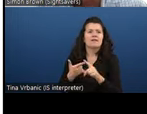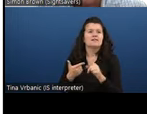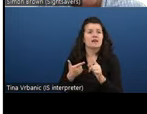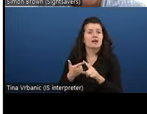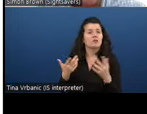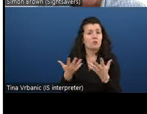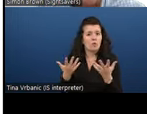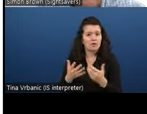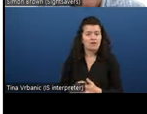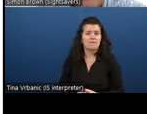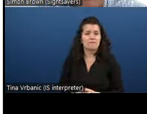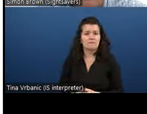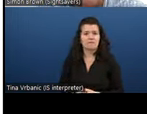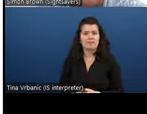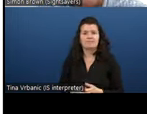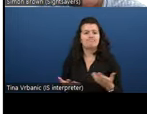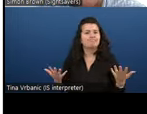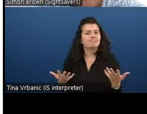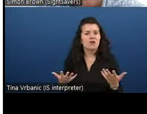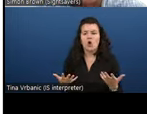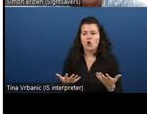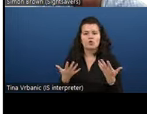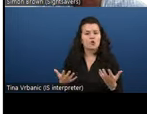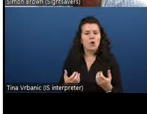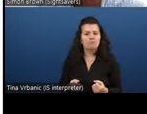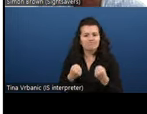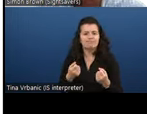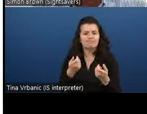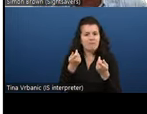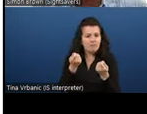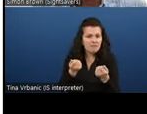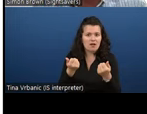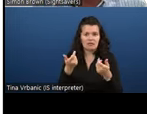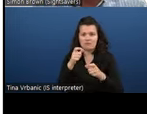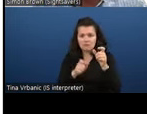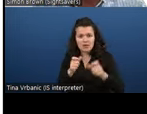lack of a capacity building function a convening function, which influences the rest of the